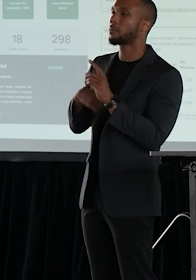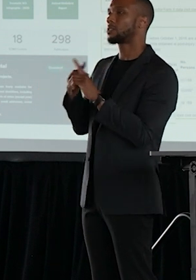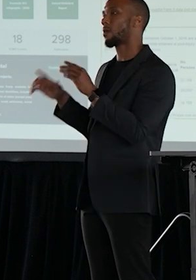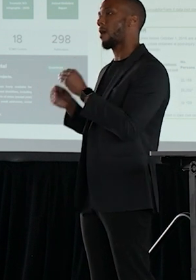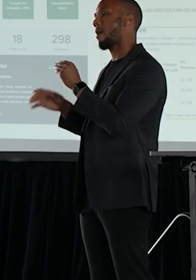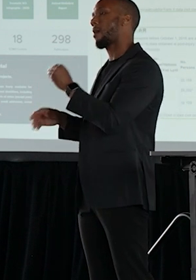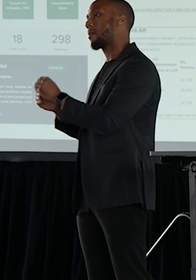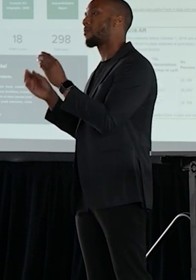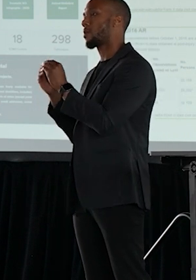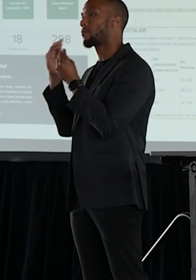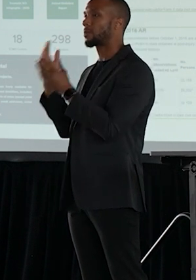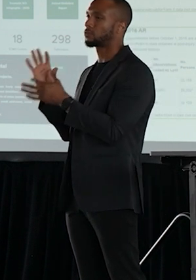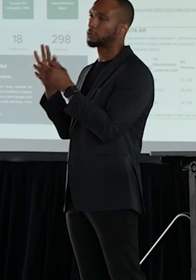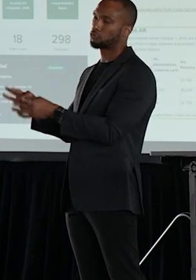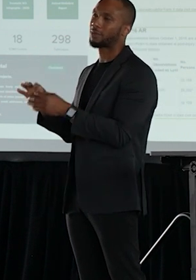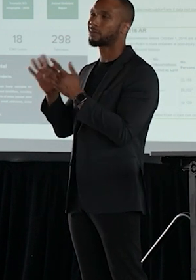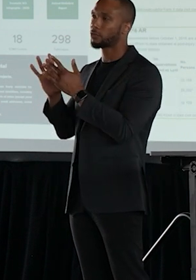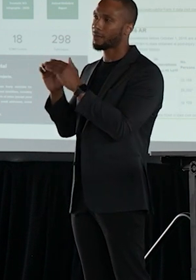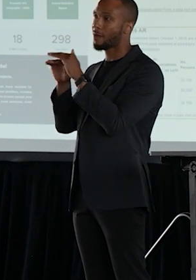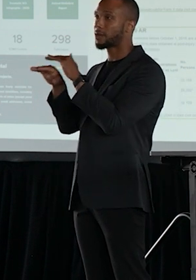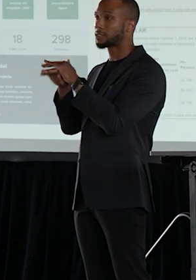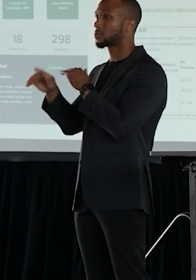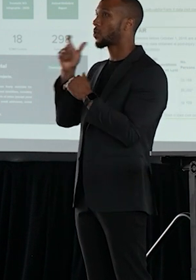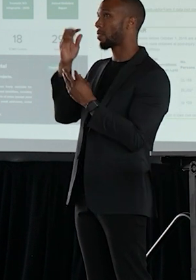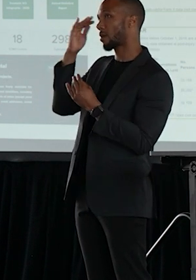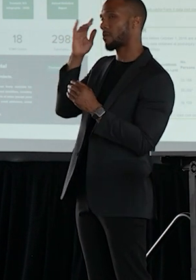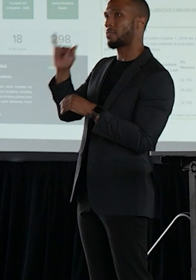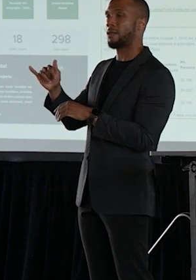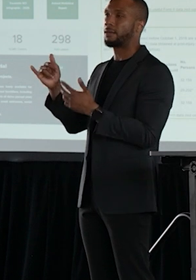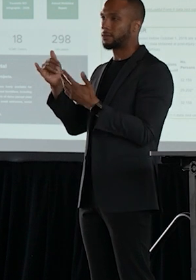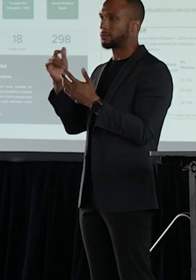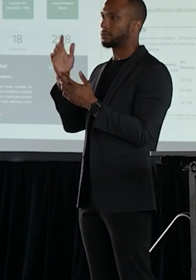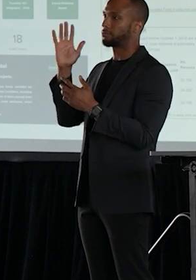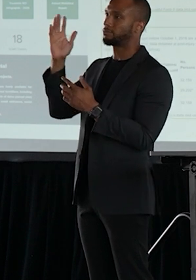internet access, who think about that question 20 years ago? So